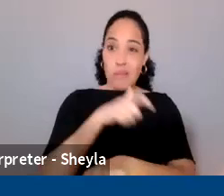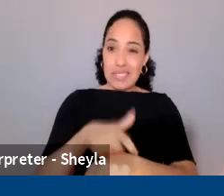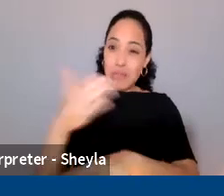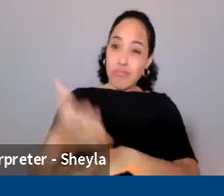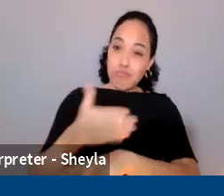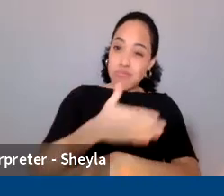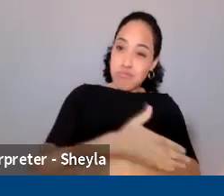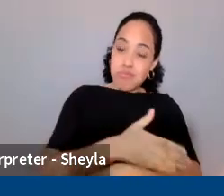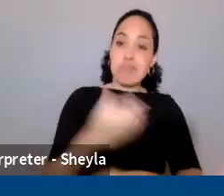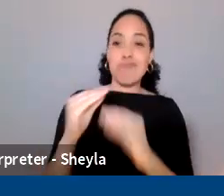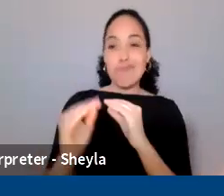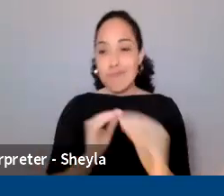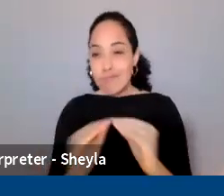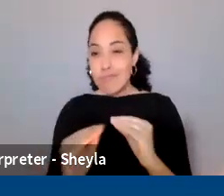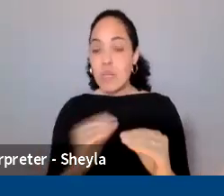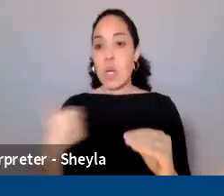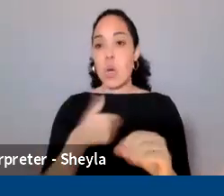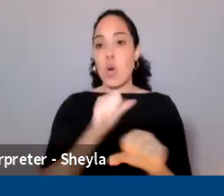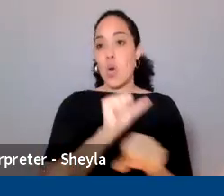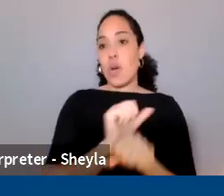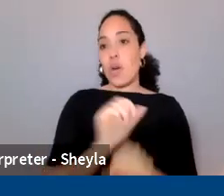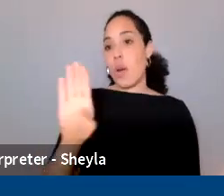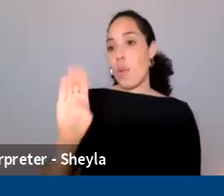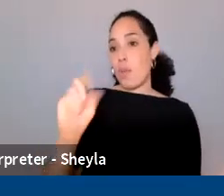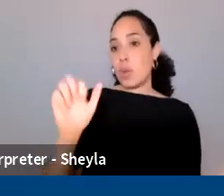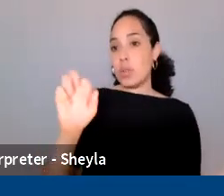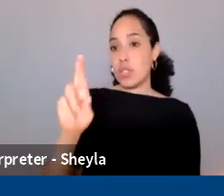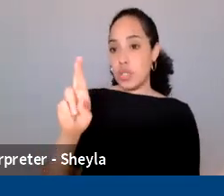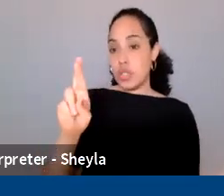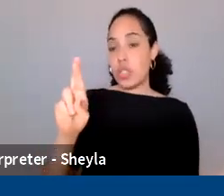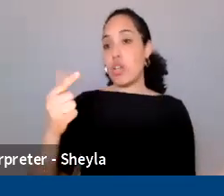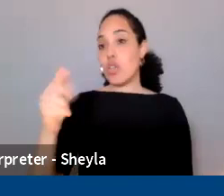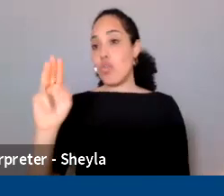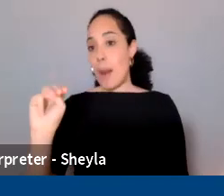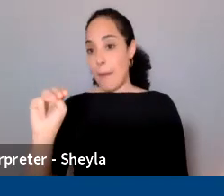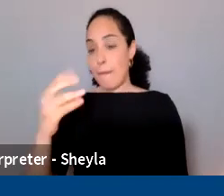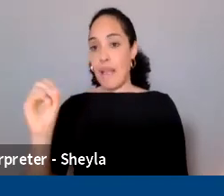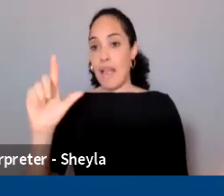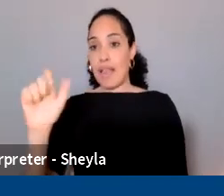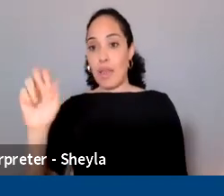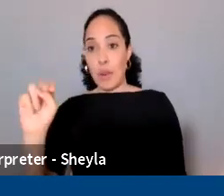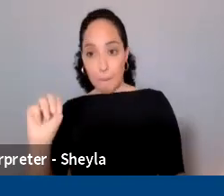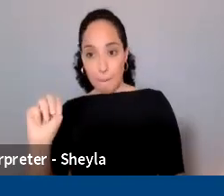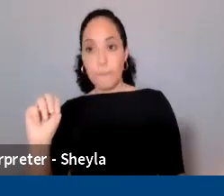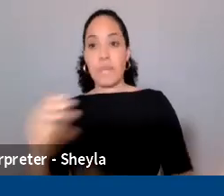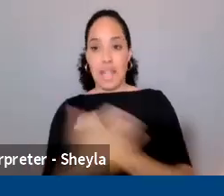Boulder Grand and Larimer county with recovery efforts in those locations and that includes